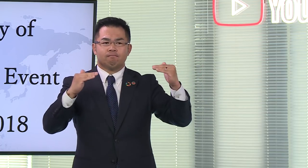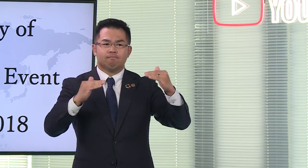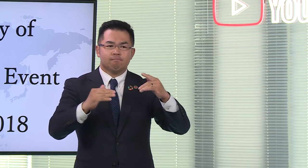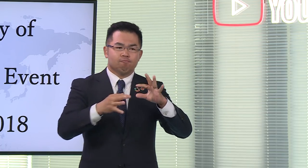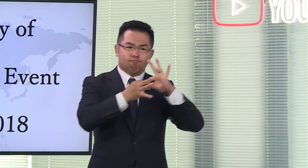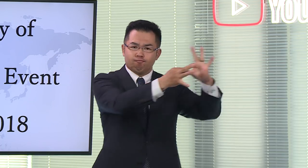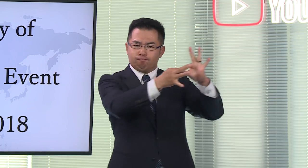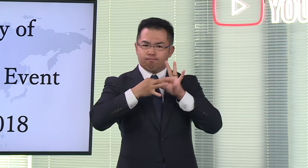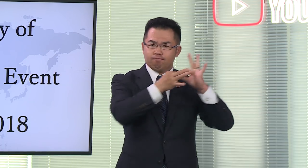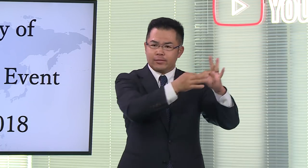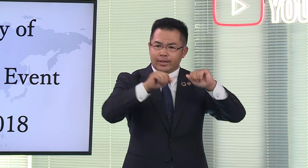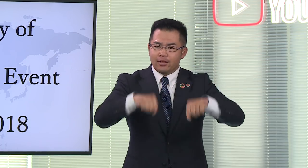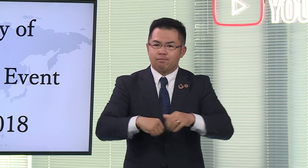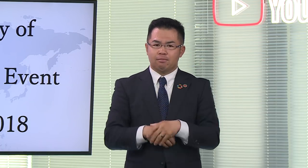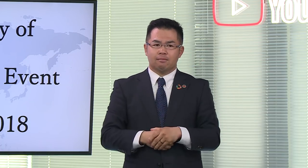have to make sure that we are